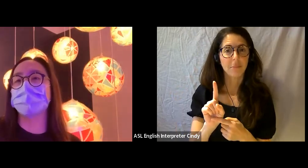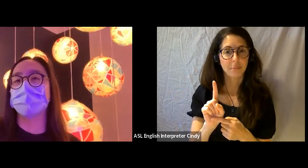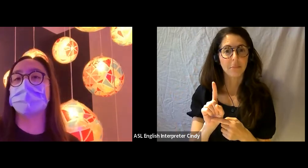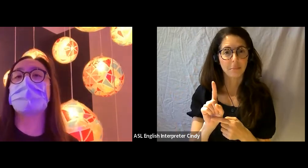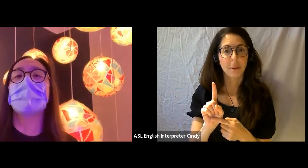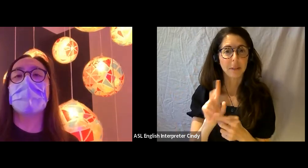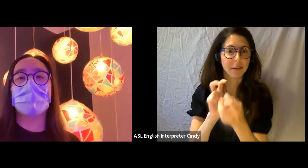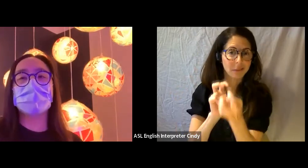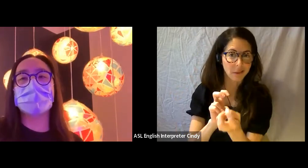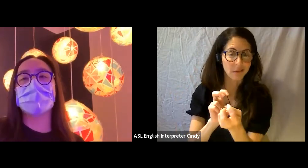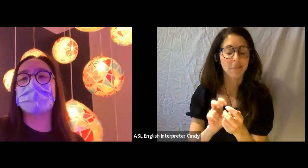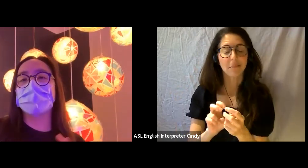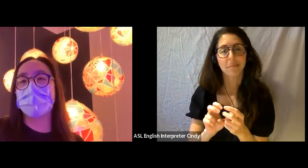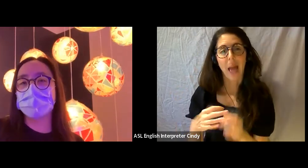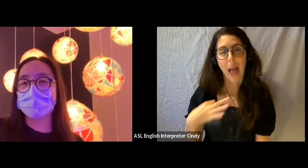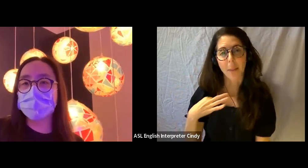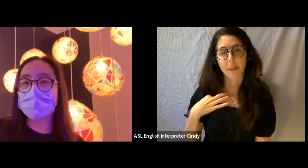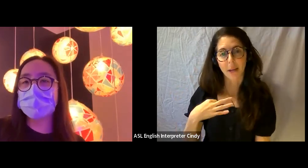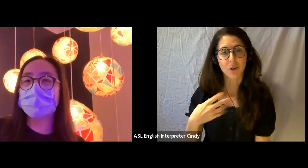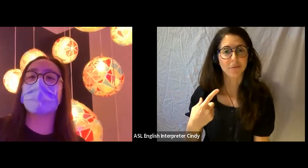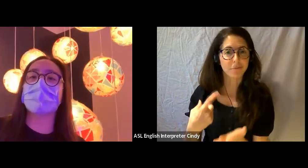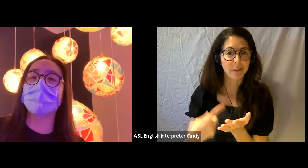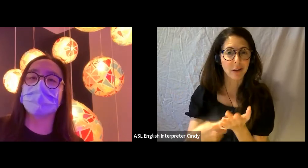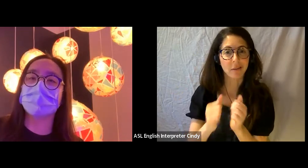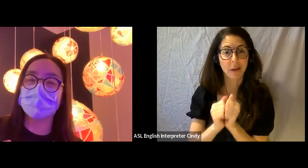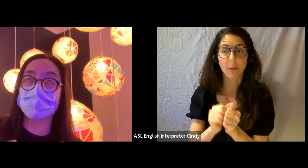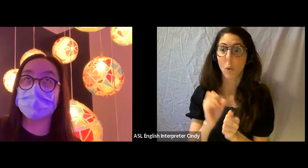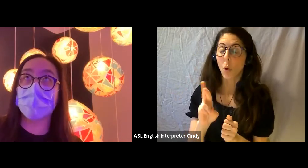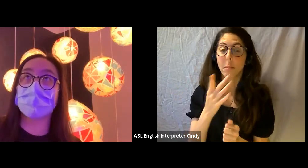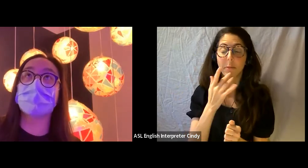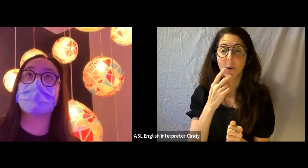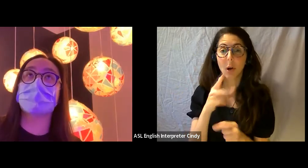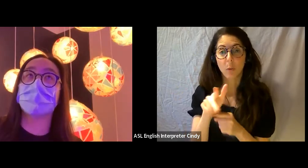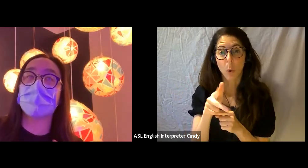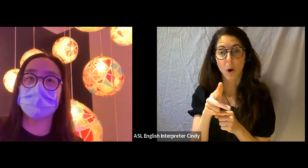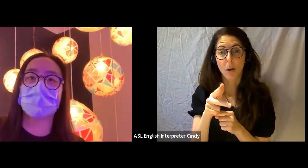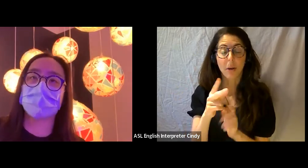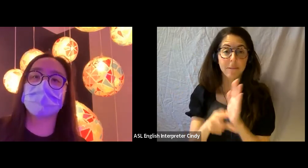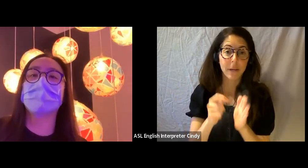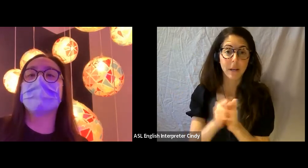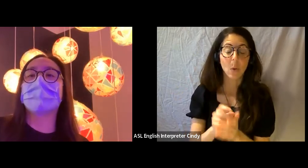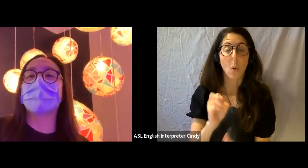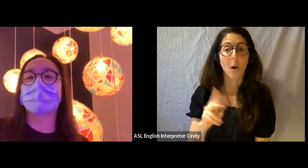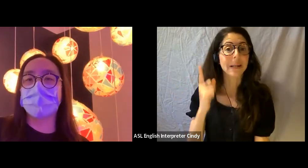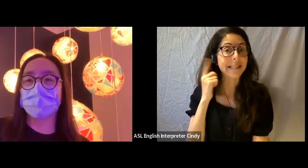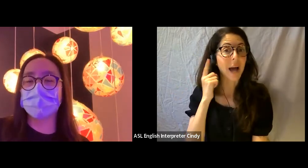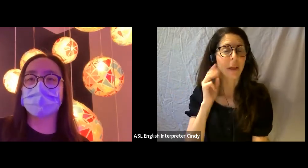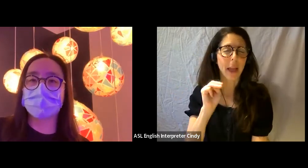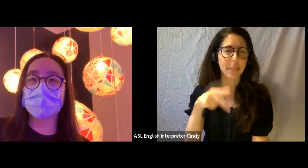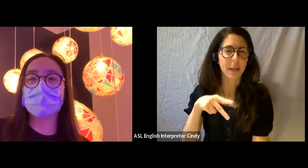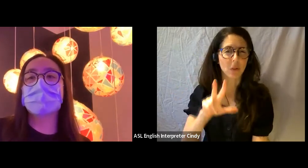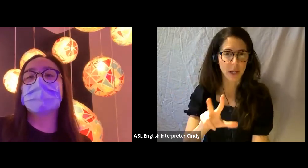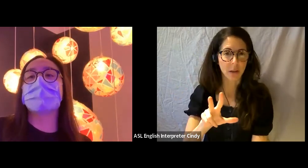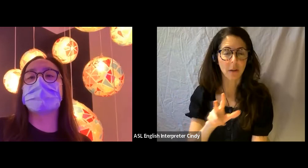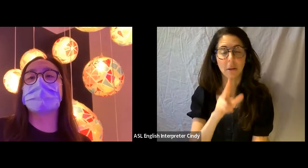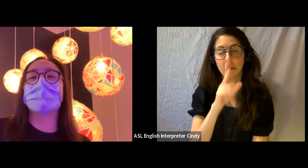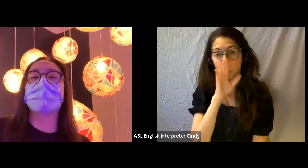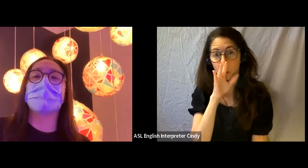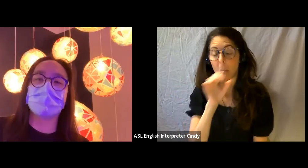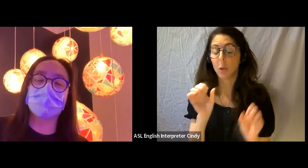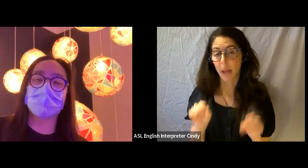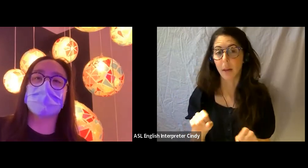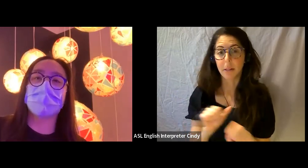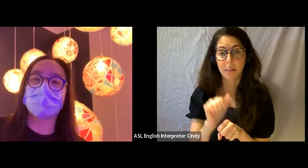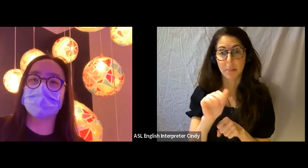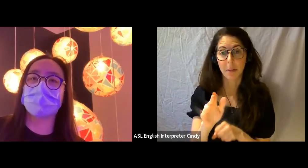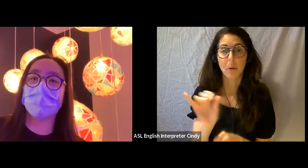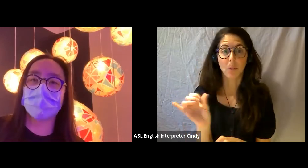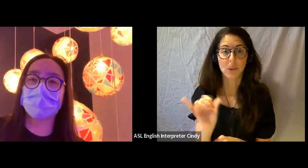or if you'd like to do a video, or a sound mp3 recording of yourself, you can submit those two as options as well